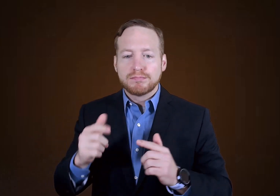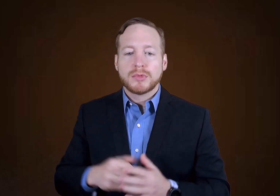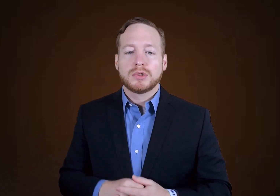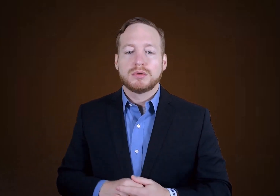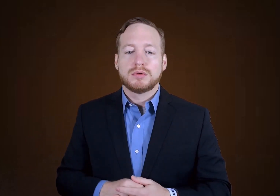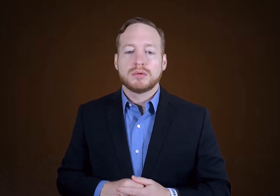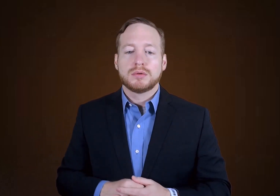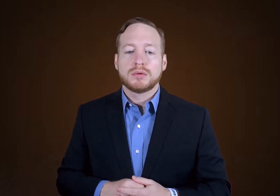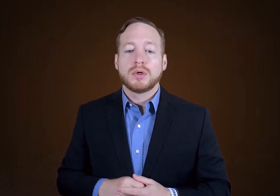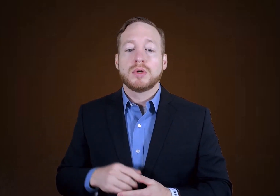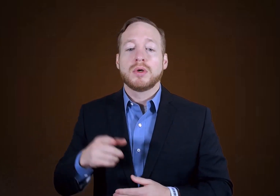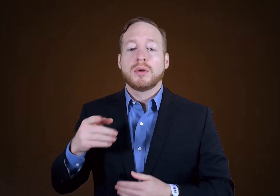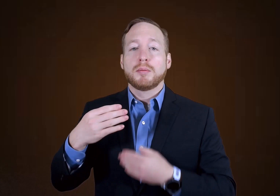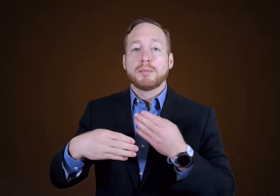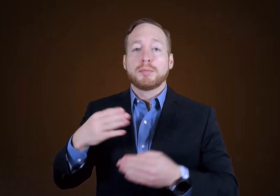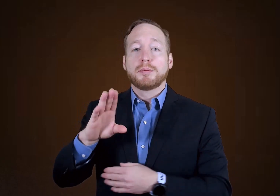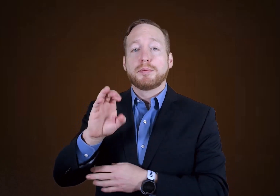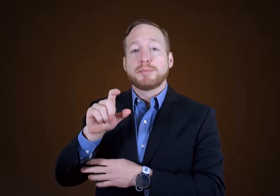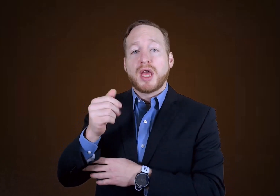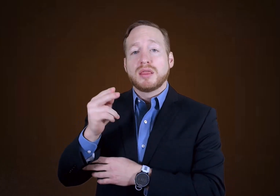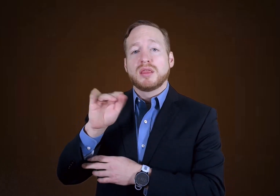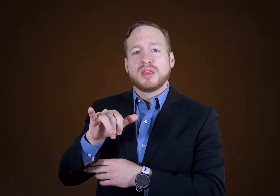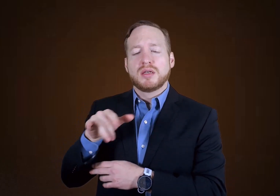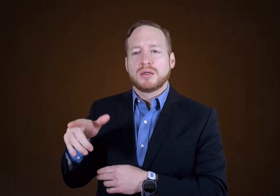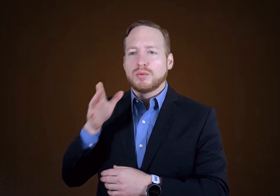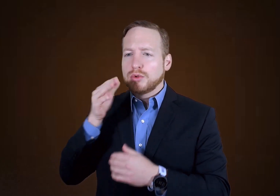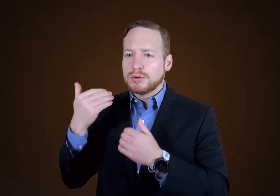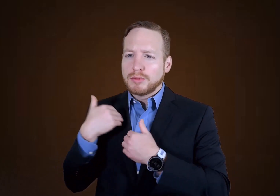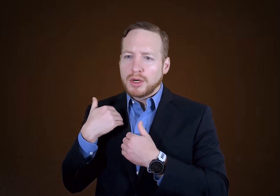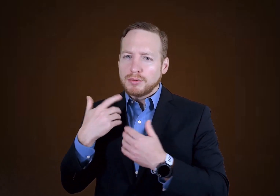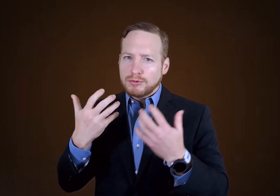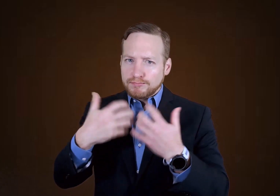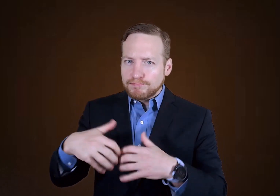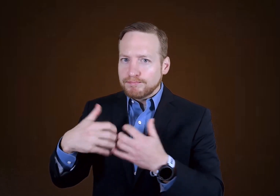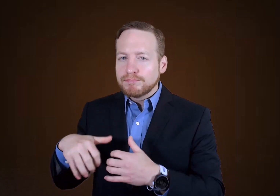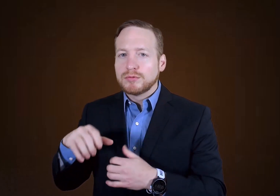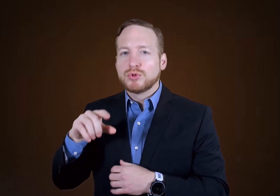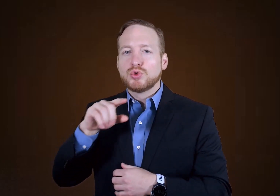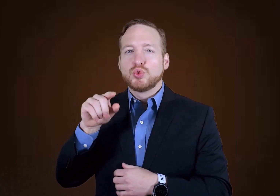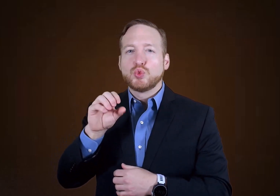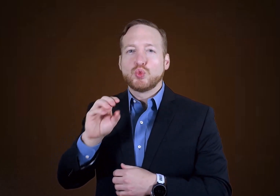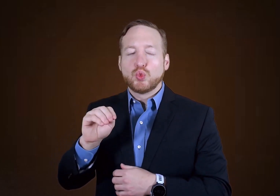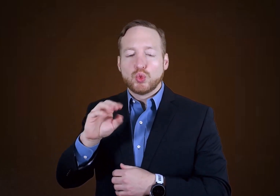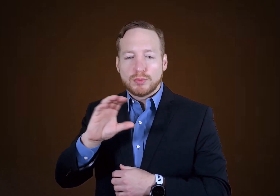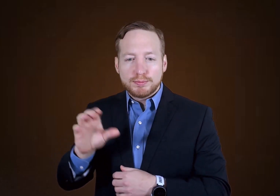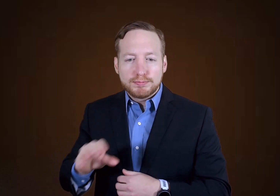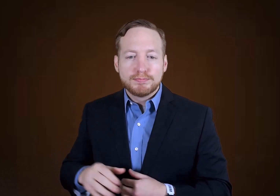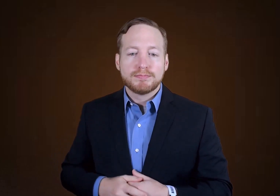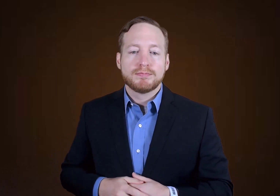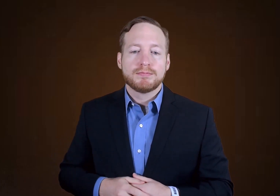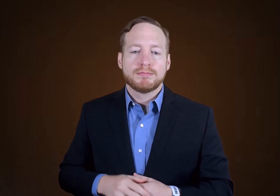facilitate that conversation Bethany Lenk will take care of all the zoom